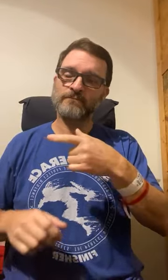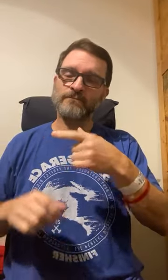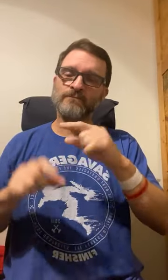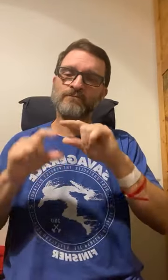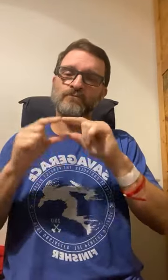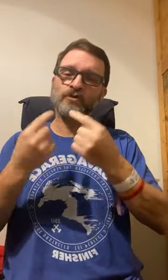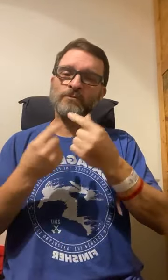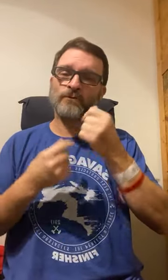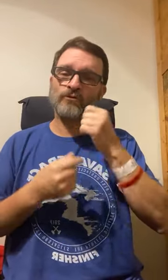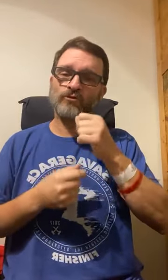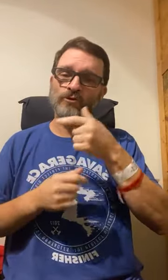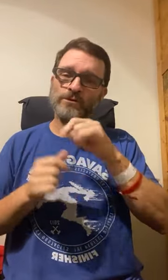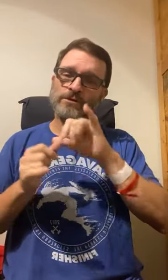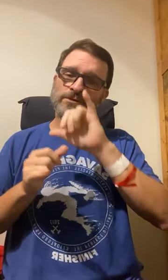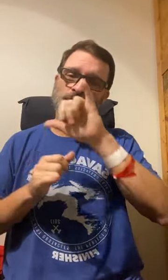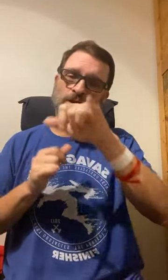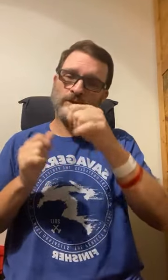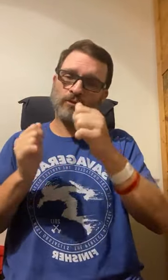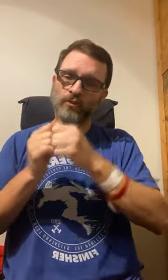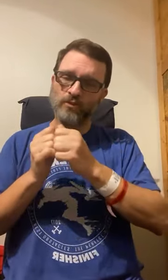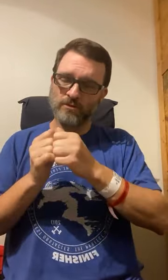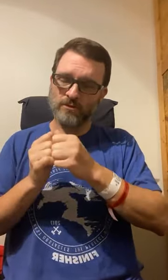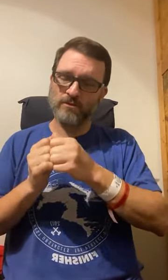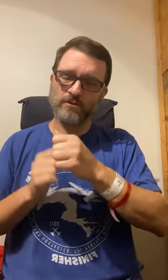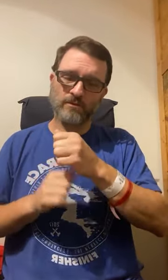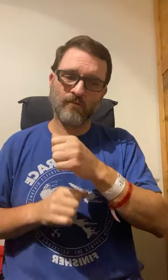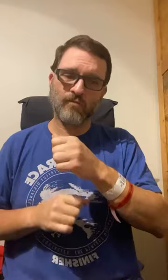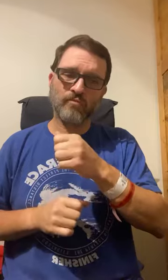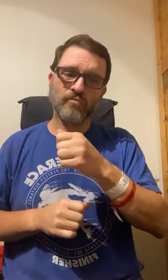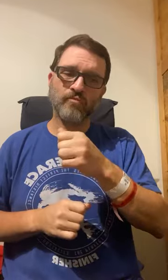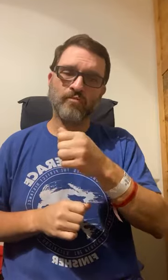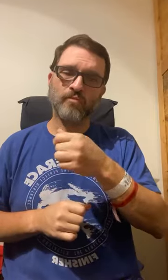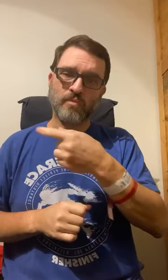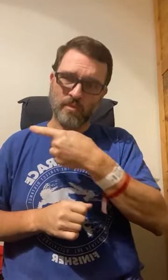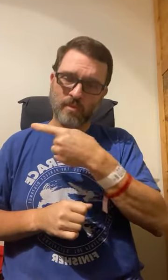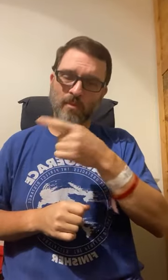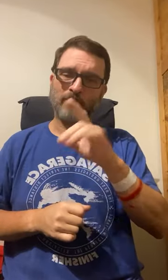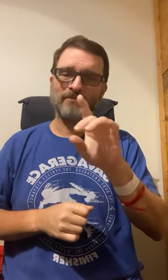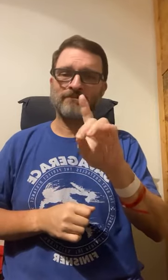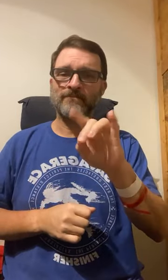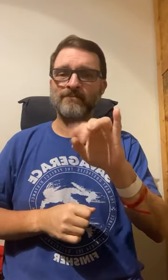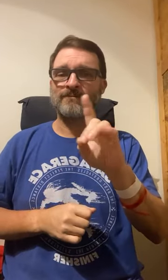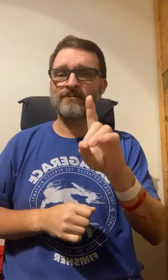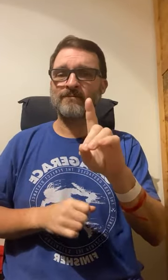At that time she was with a group of girls staying overnight with them.